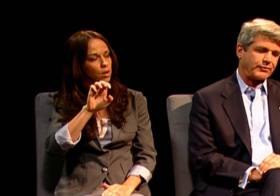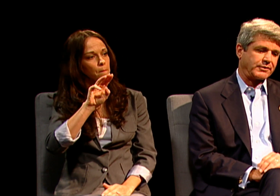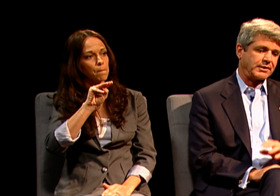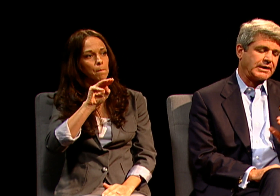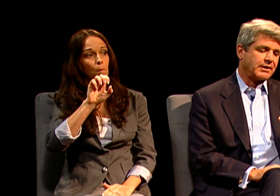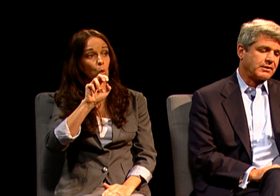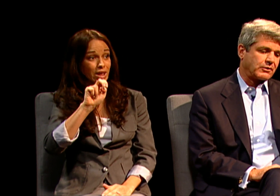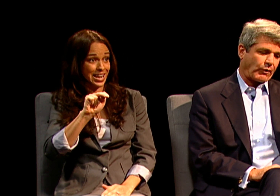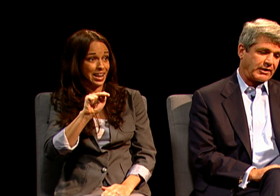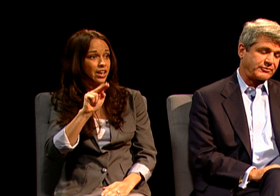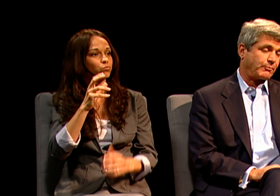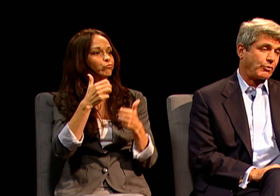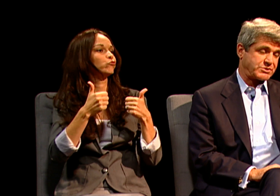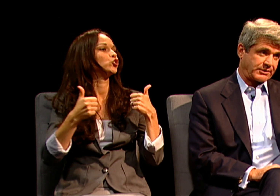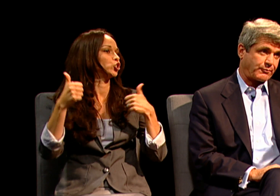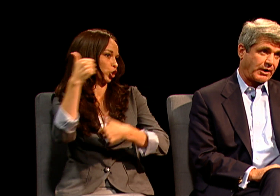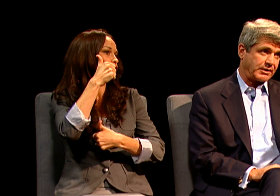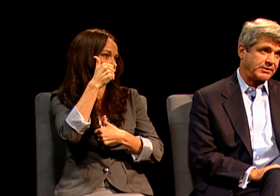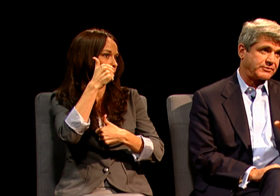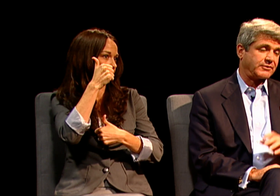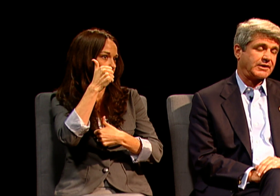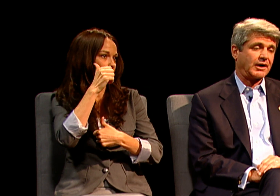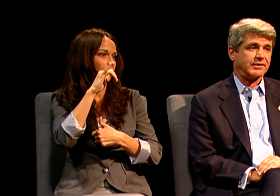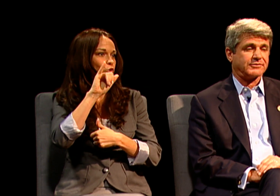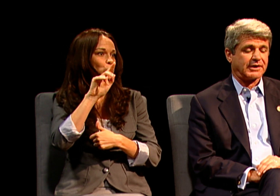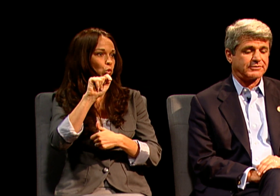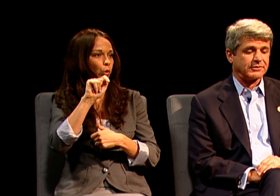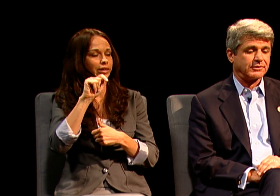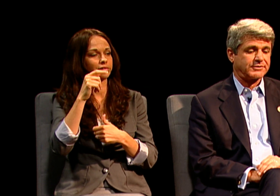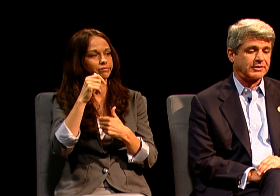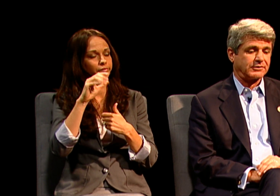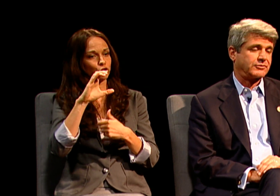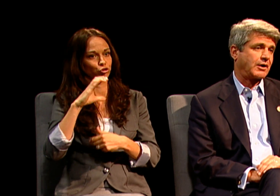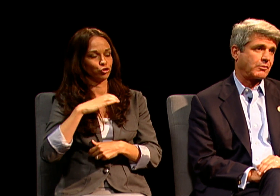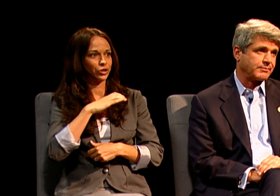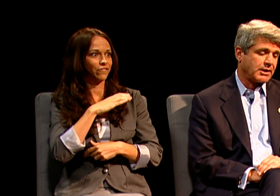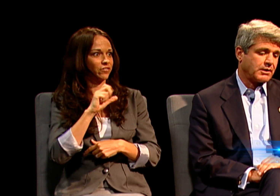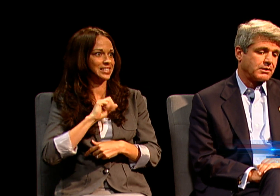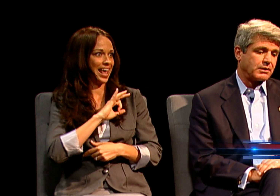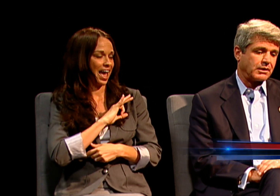WHAT THE GREATEST EMERGING THREAT IS TO THE UNITED STATES, HE'LL TELL YOU CYBER.